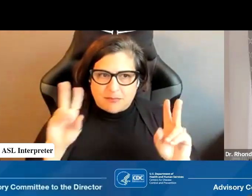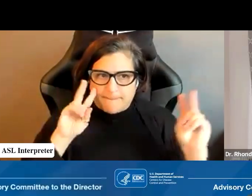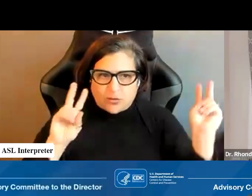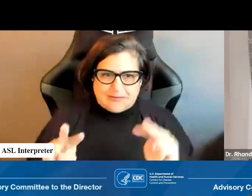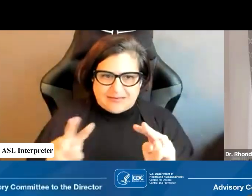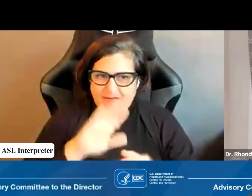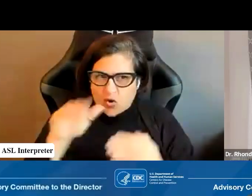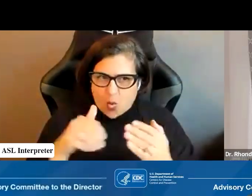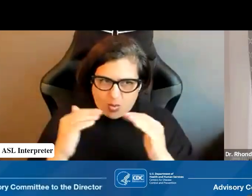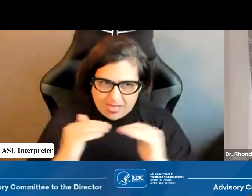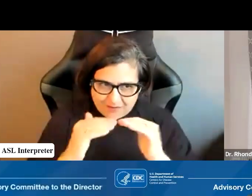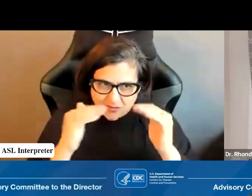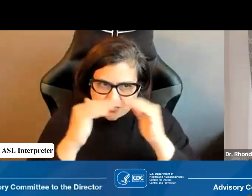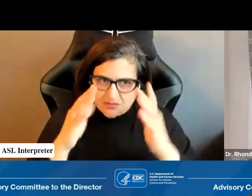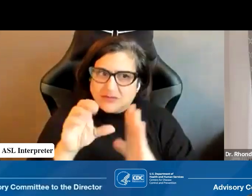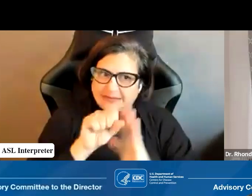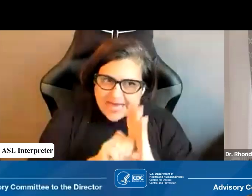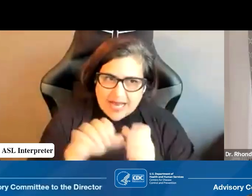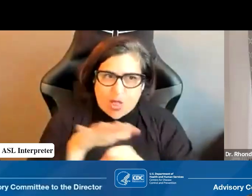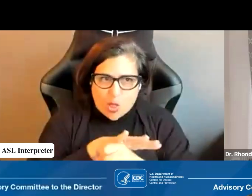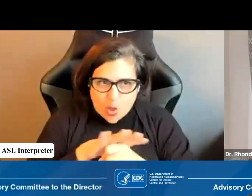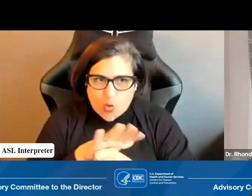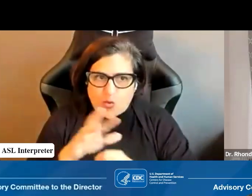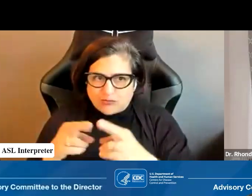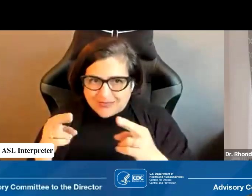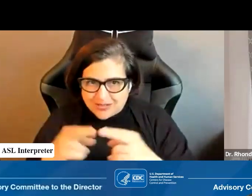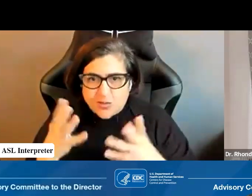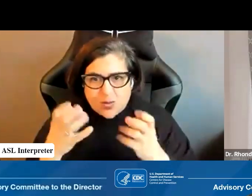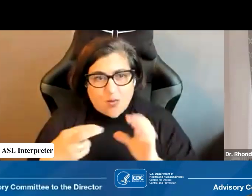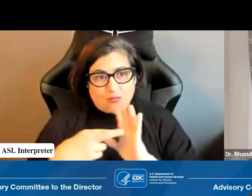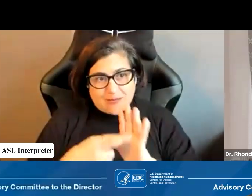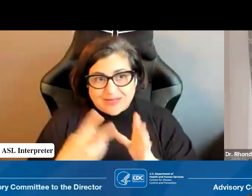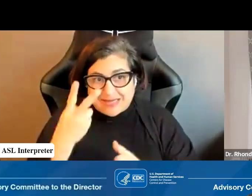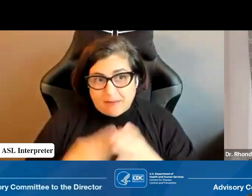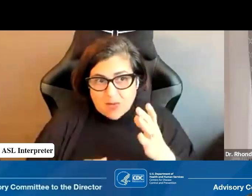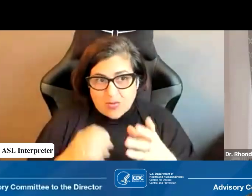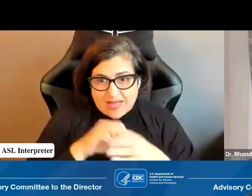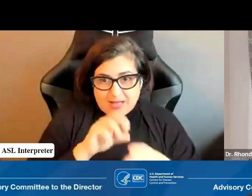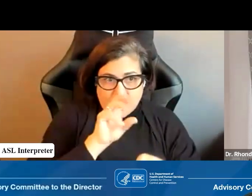So we want to have that perspective both represented in the workgroup itself,